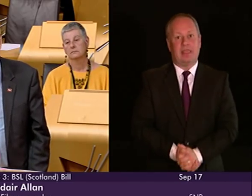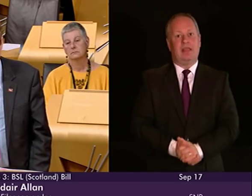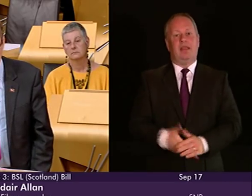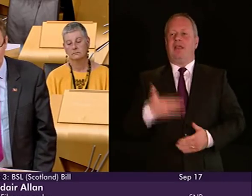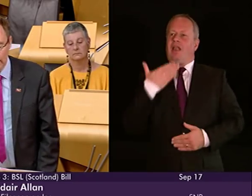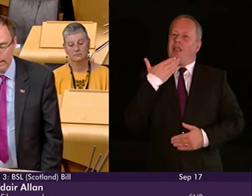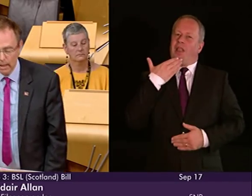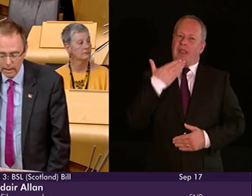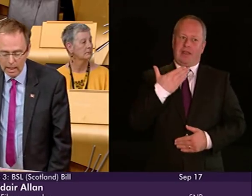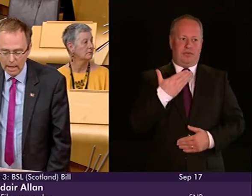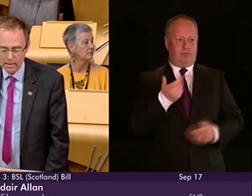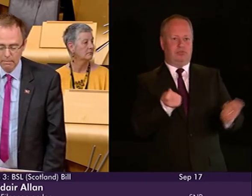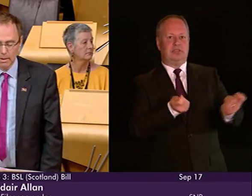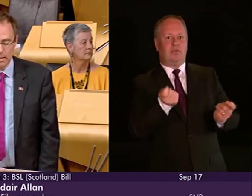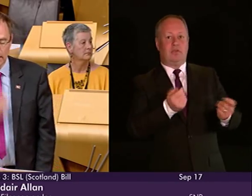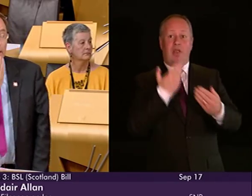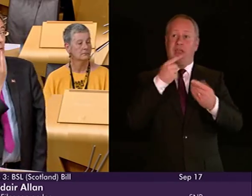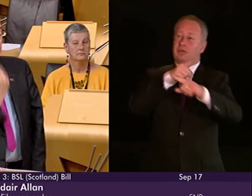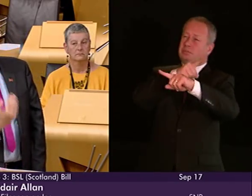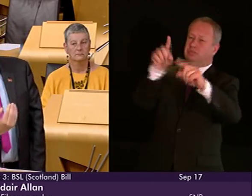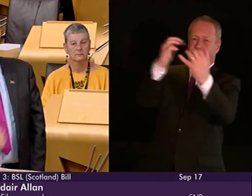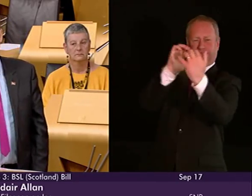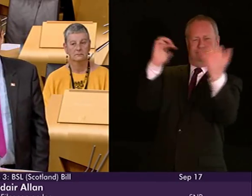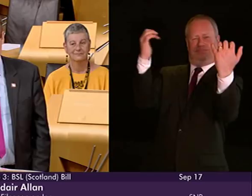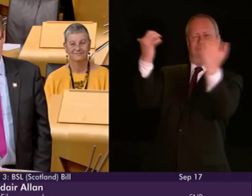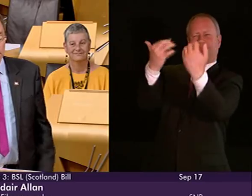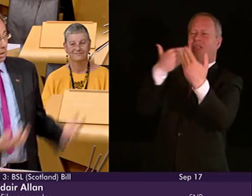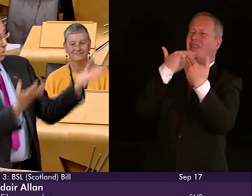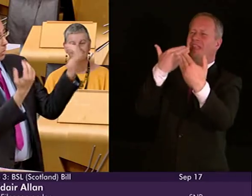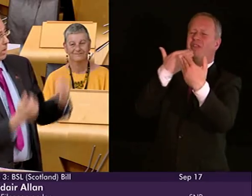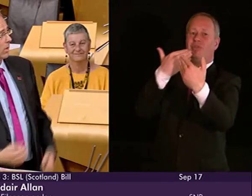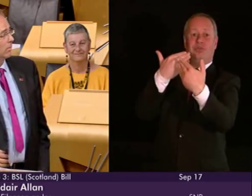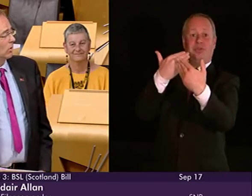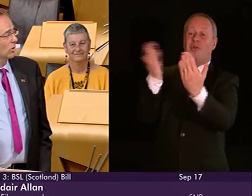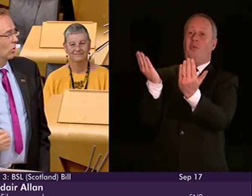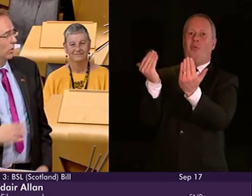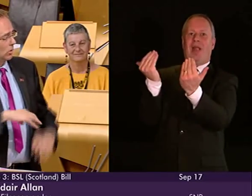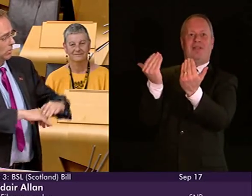people in the gallery, I want to say—in BSL—thank you and welcome to the Scottish